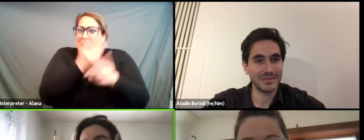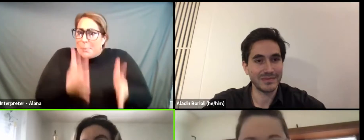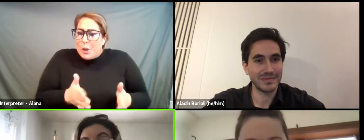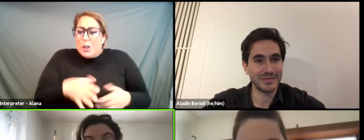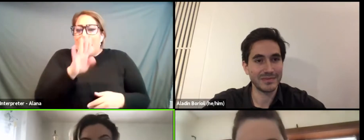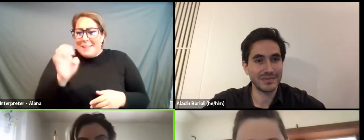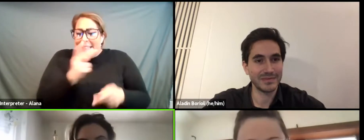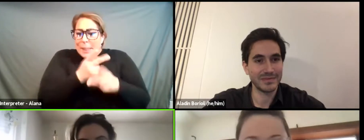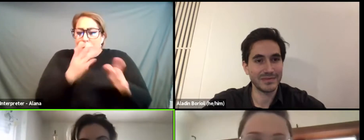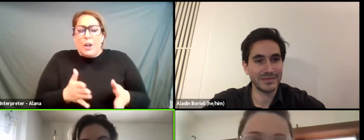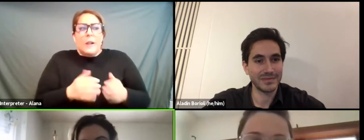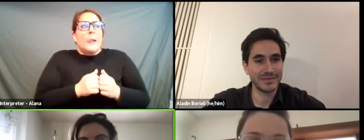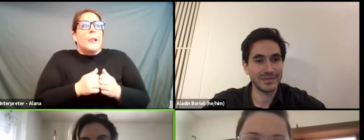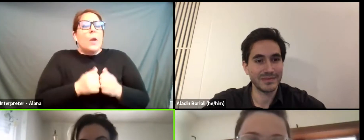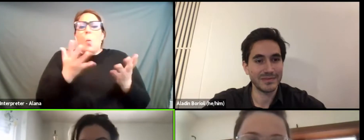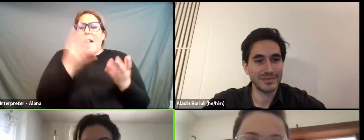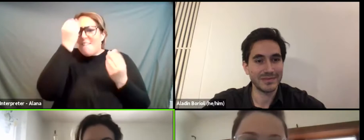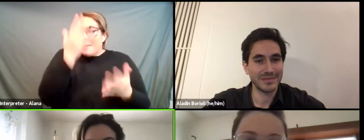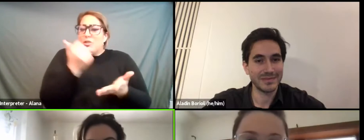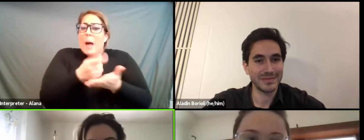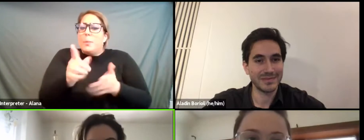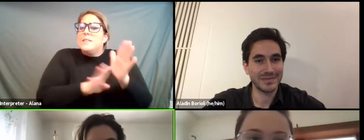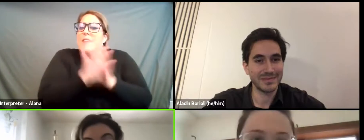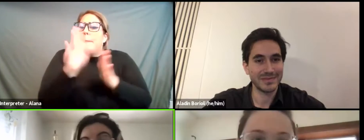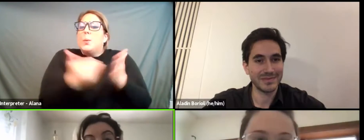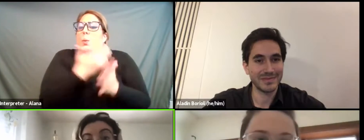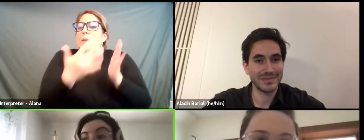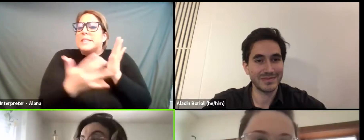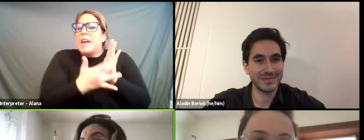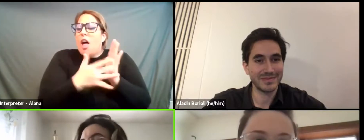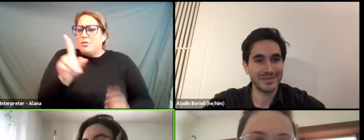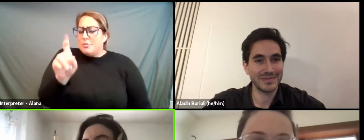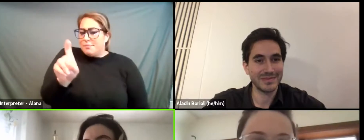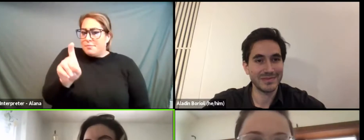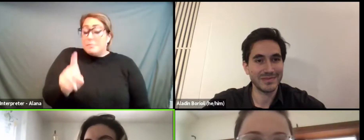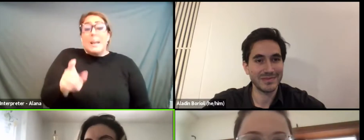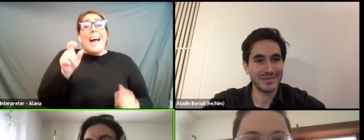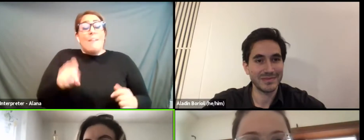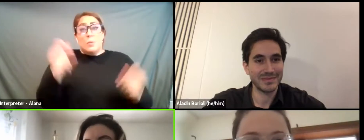developing new technologies?" So if we think about our current relationship with bees and